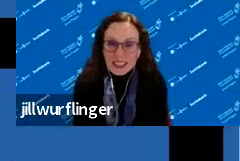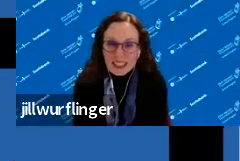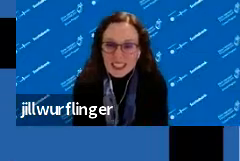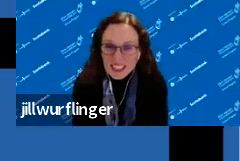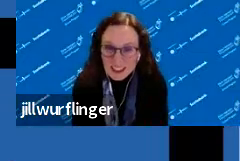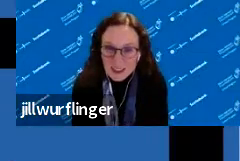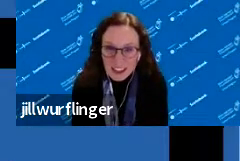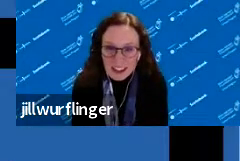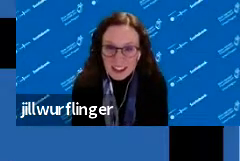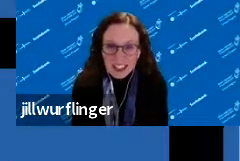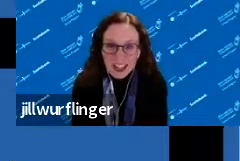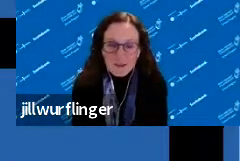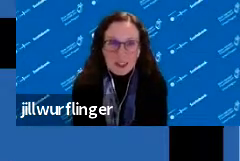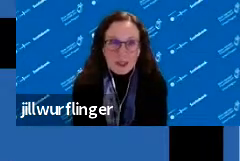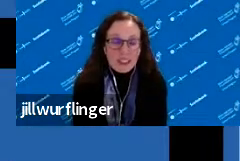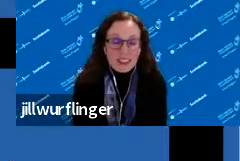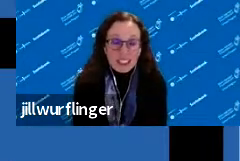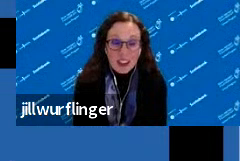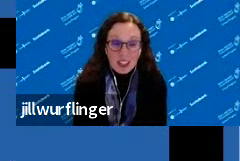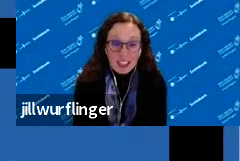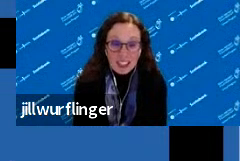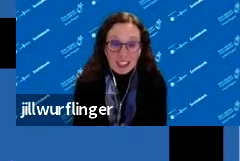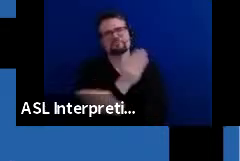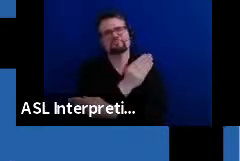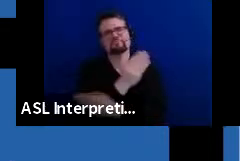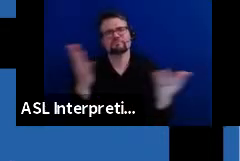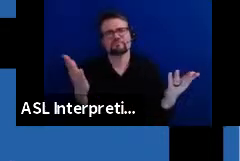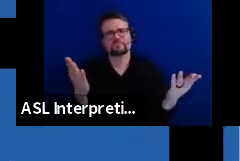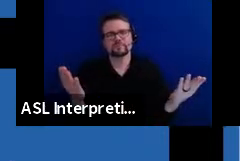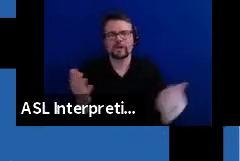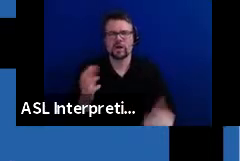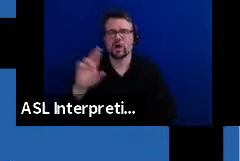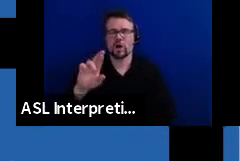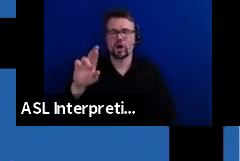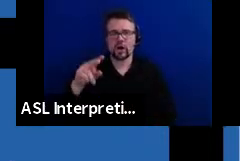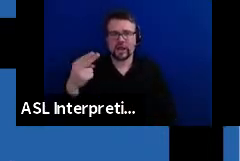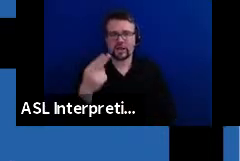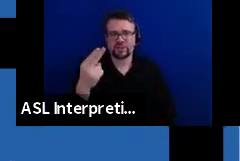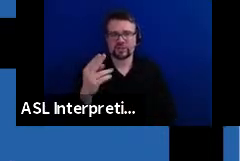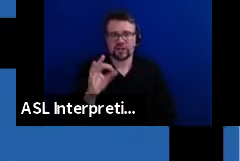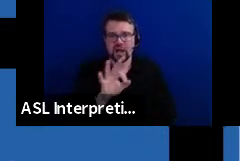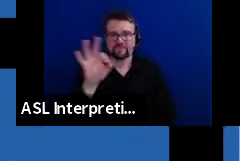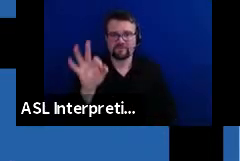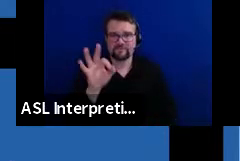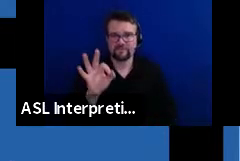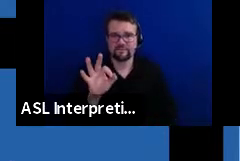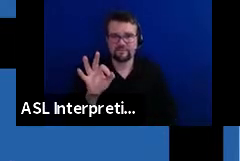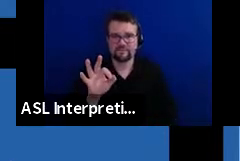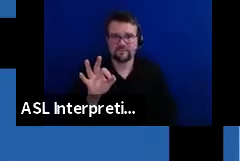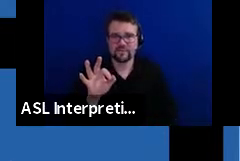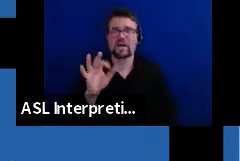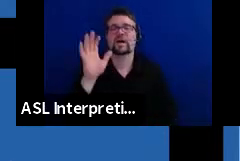INITIATIVE THAT RHF HAS RECENTLY LAUNCHED. YOU HEARD ABOUT THE WAYS THE RICK HANSEN FOUNDATION IS